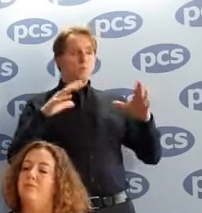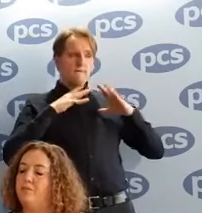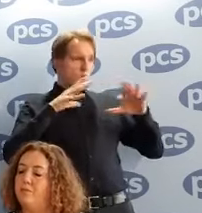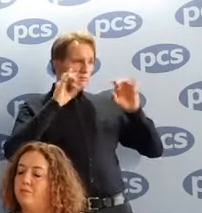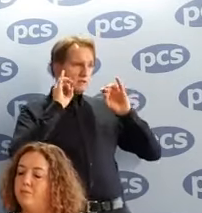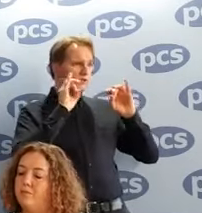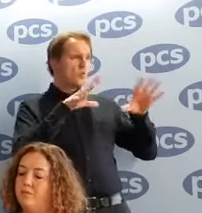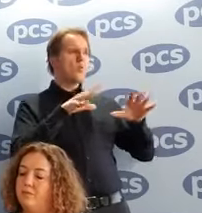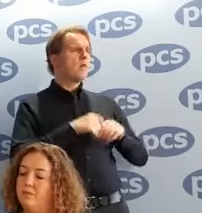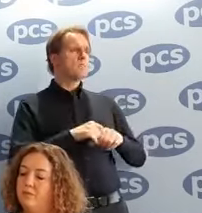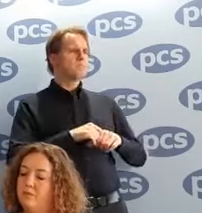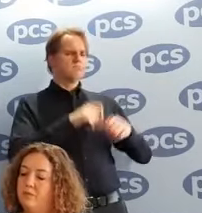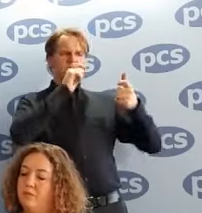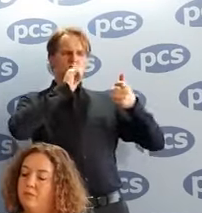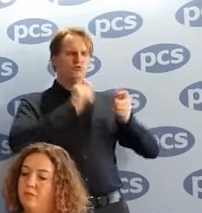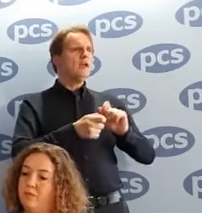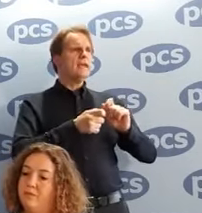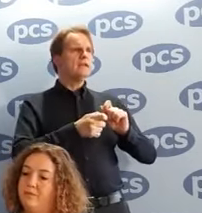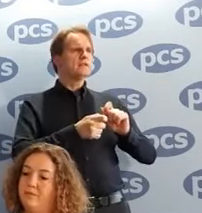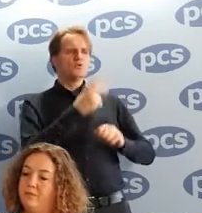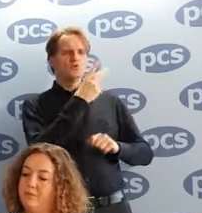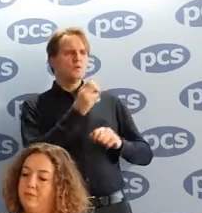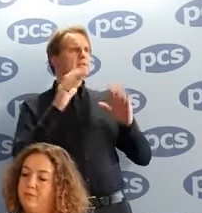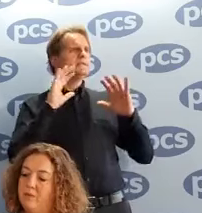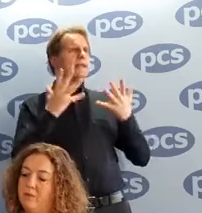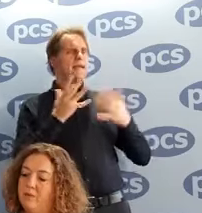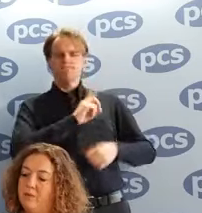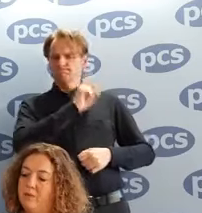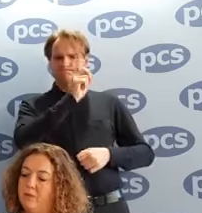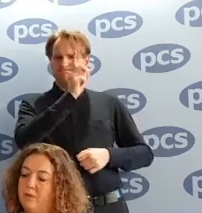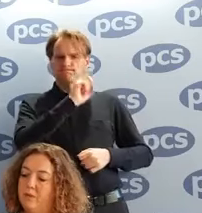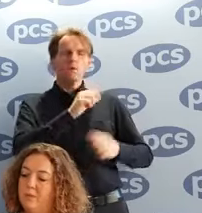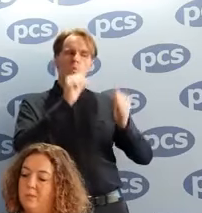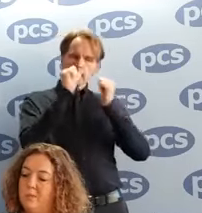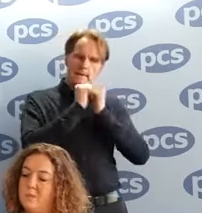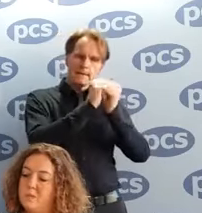case to change the 2010 terms that we won back in court. The Cabinet Office and